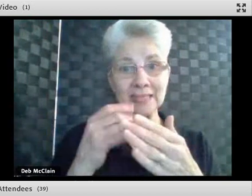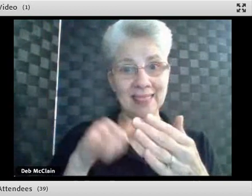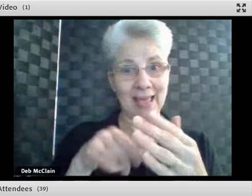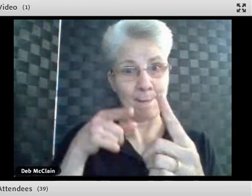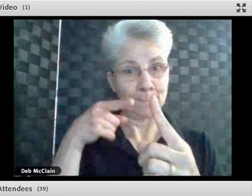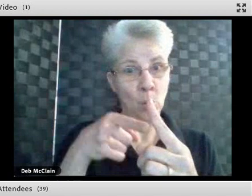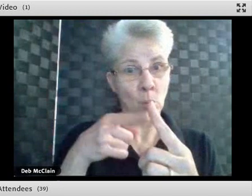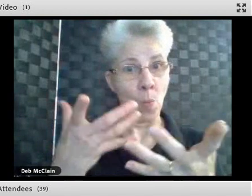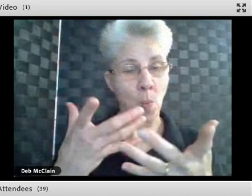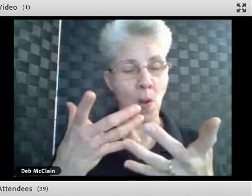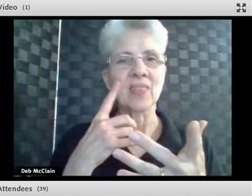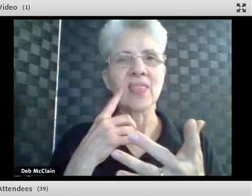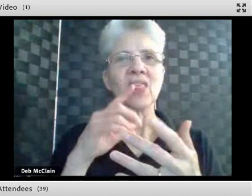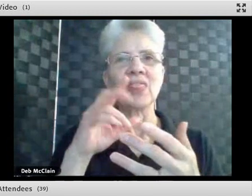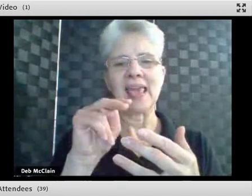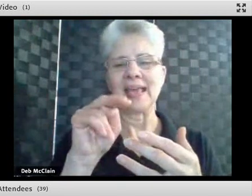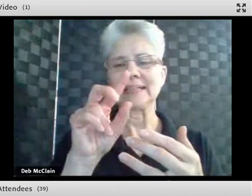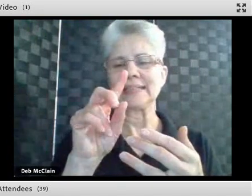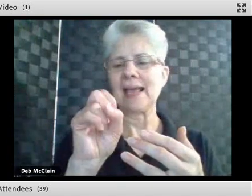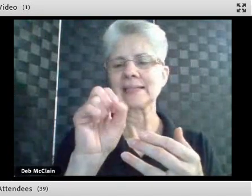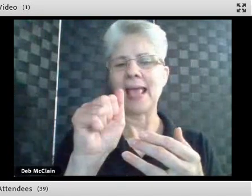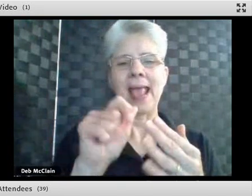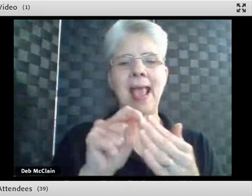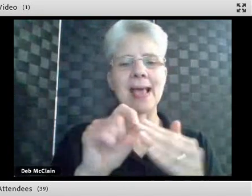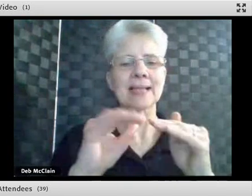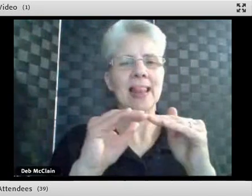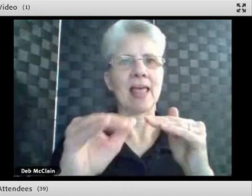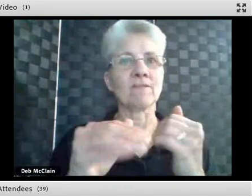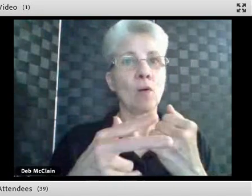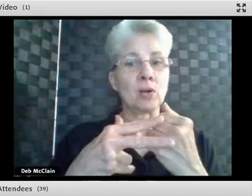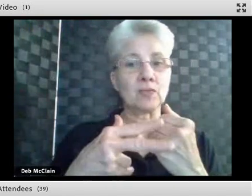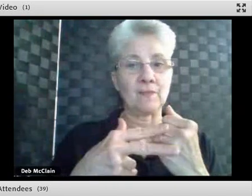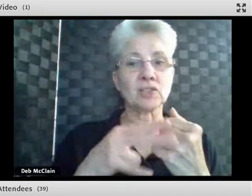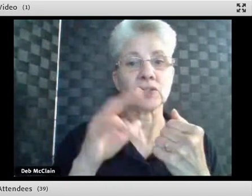is the NDSA has a levels of preservation